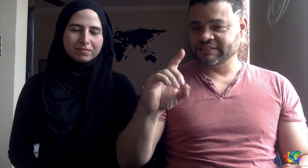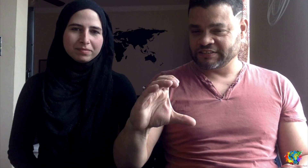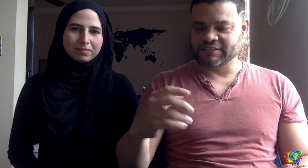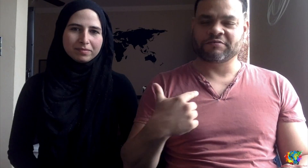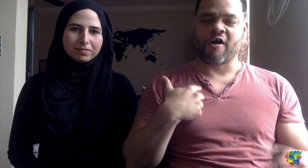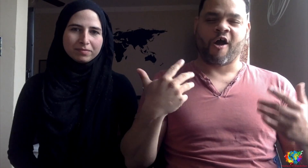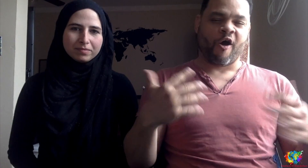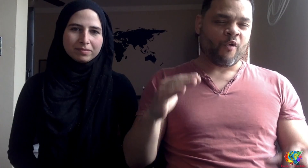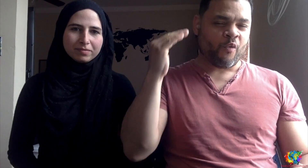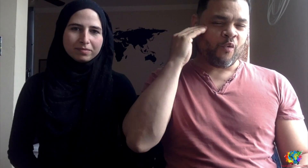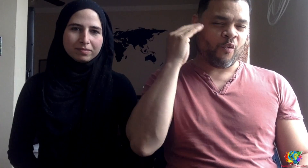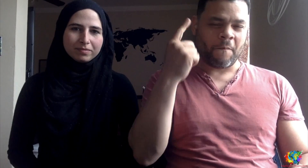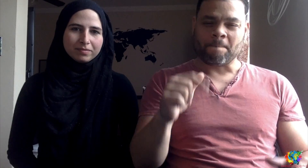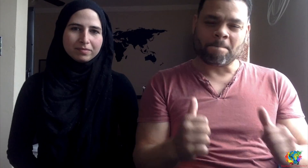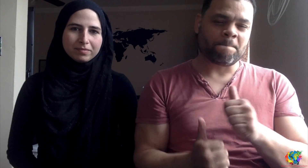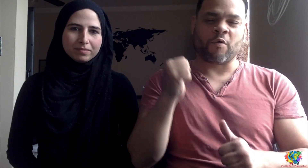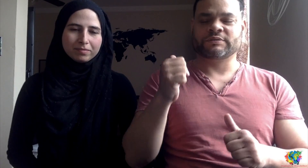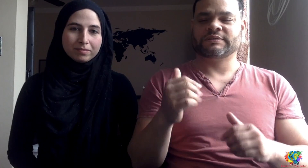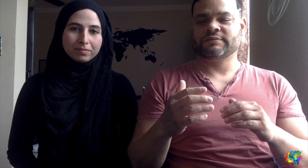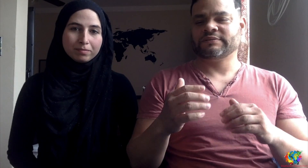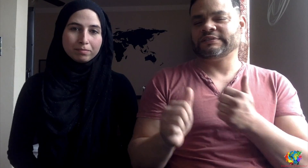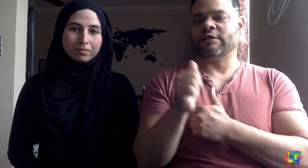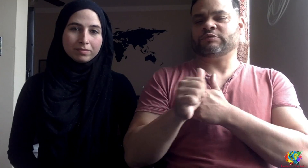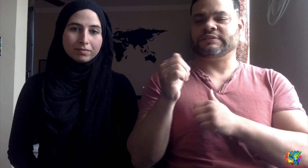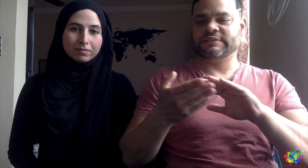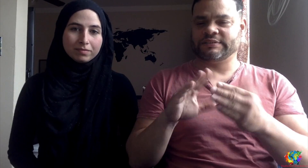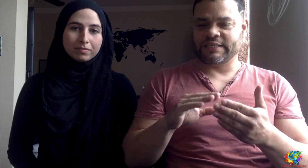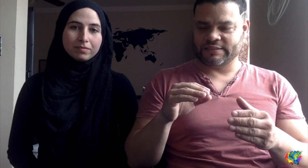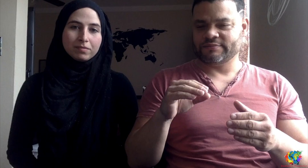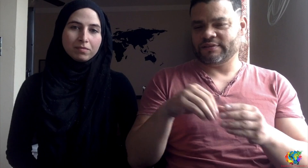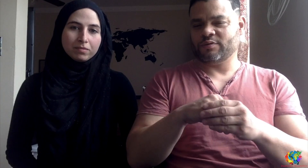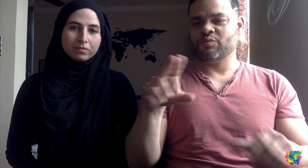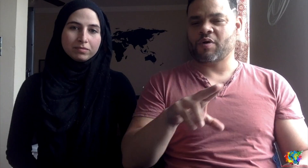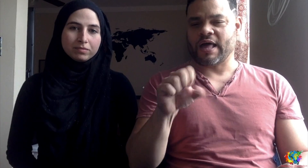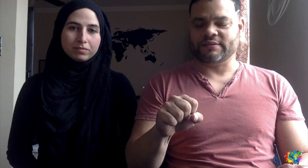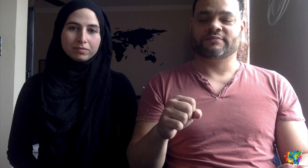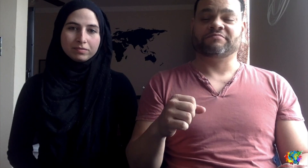I already knew about the most dangerous cities in the US.